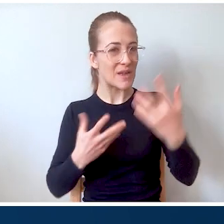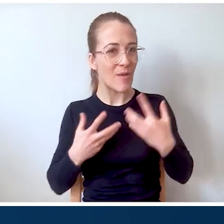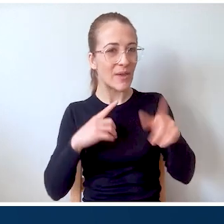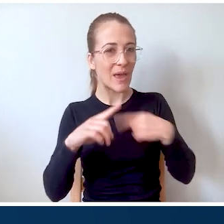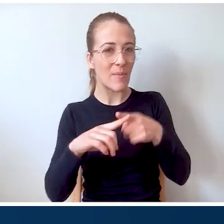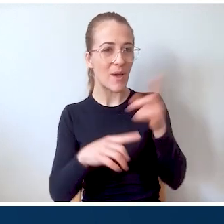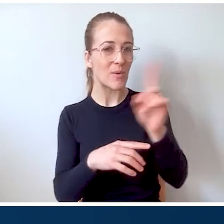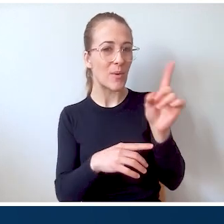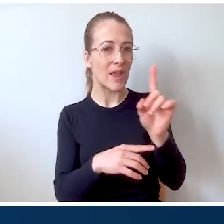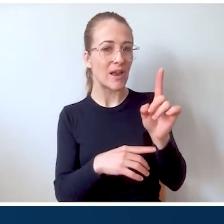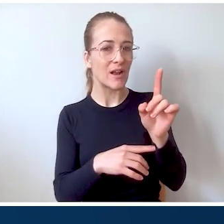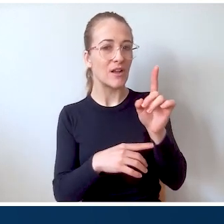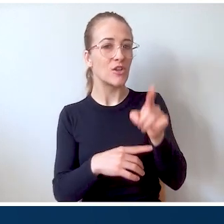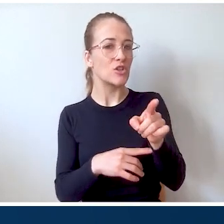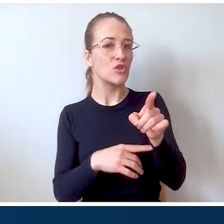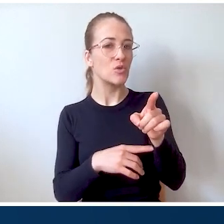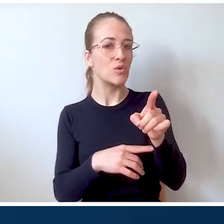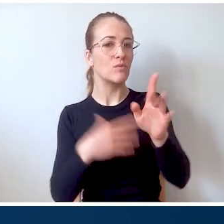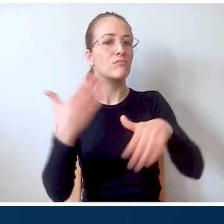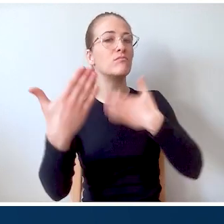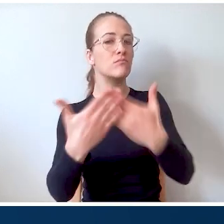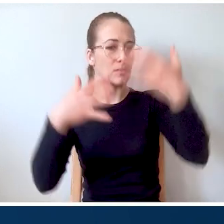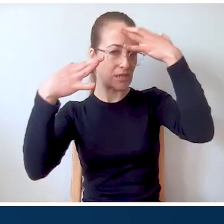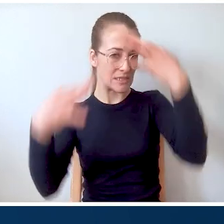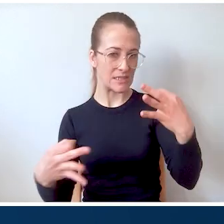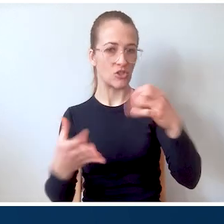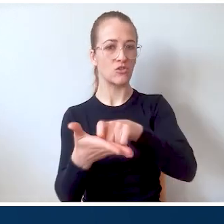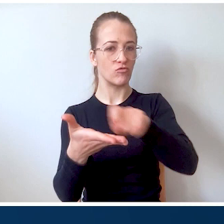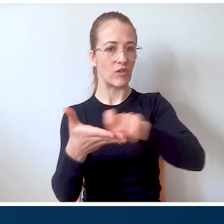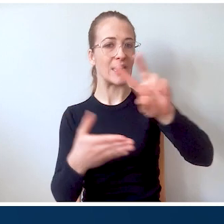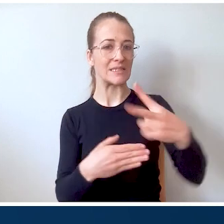where you came to this decision to write this second memoir.